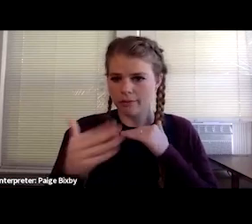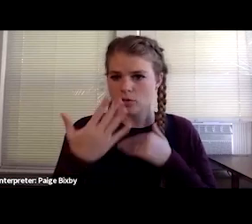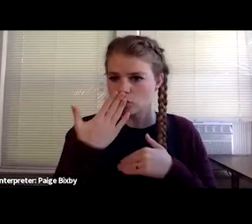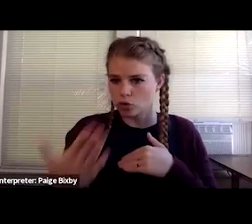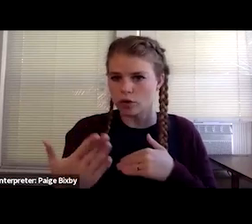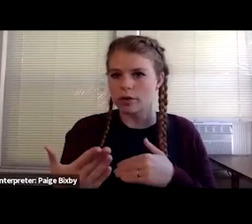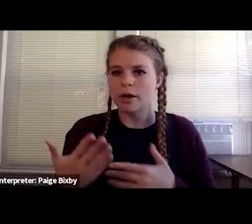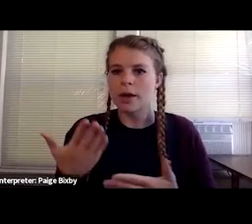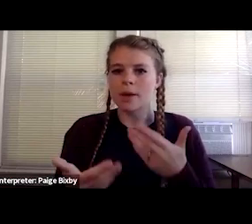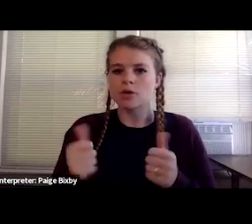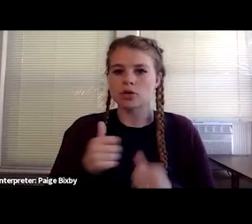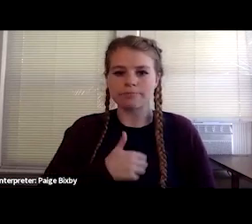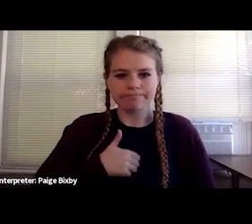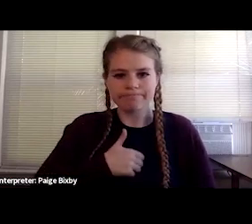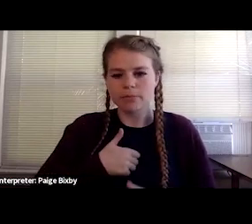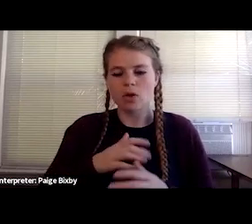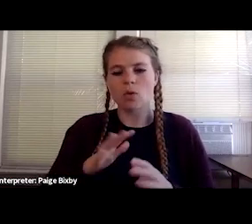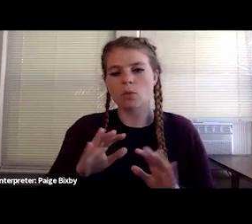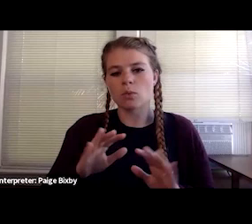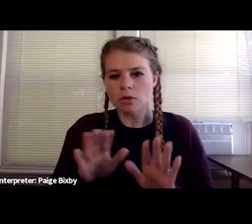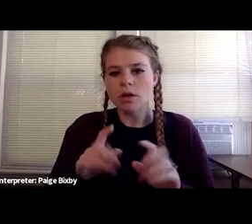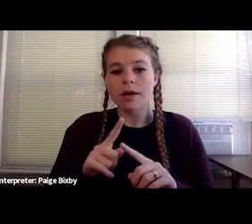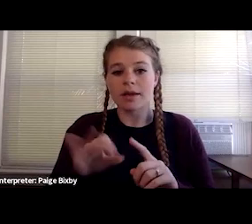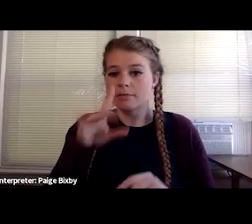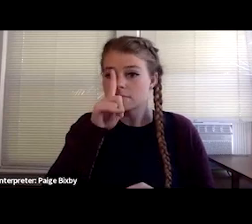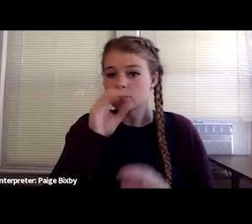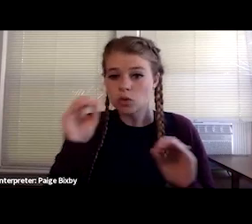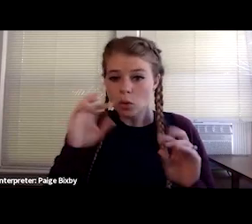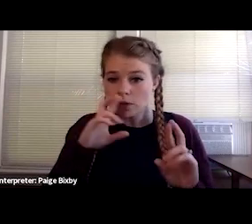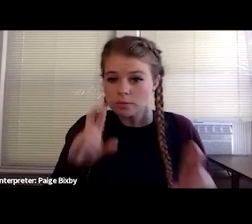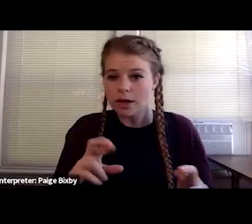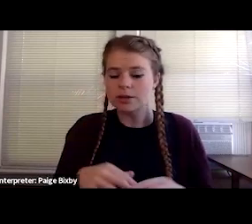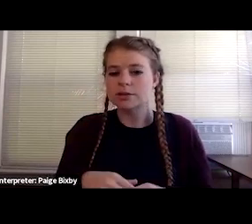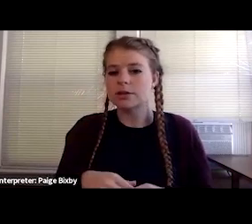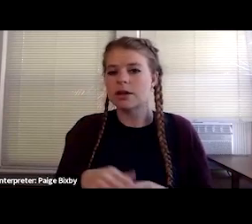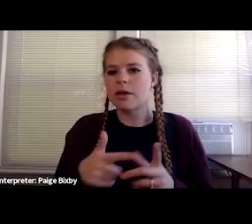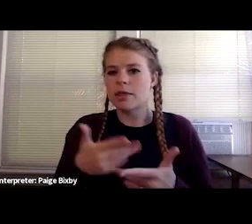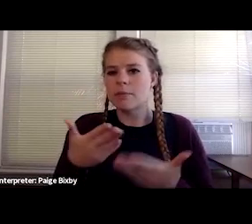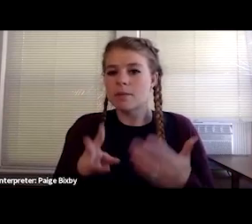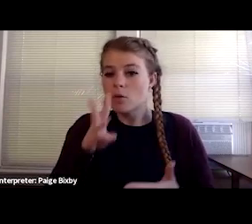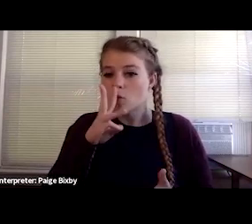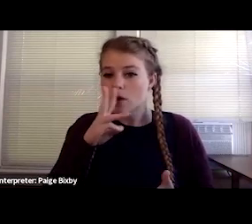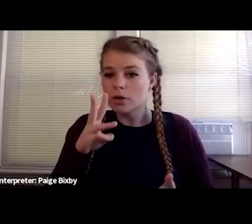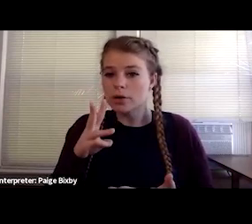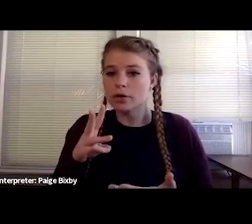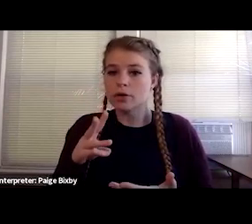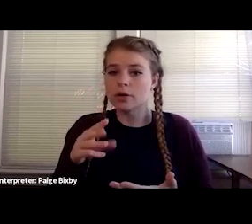I might do that sternum rub. If they don't respond, or maybe I see some response, I'm gonna maybe use a little bit of water. Got a little cup,